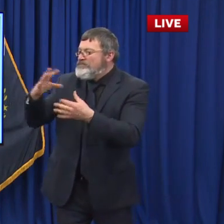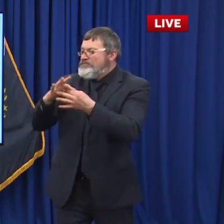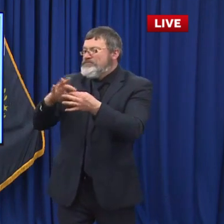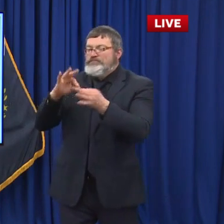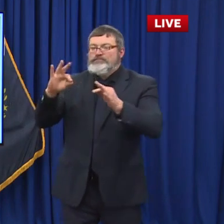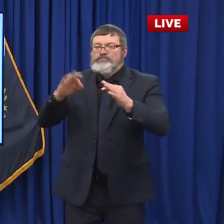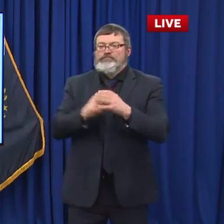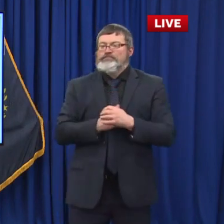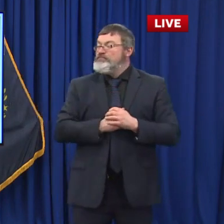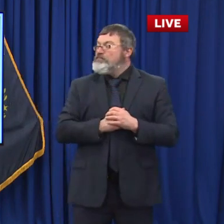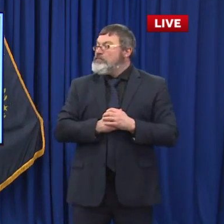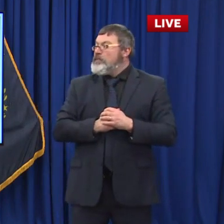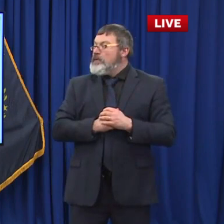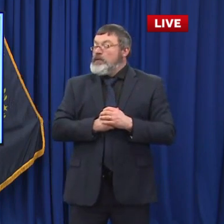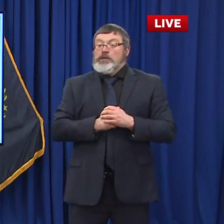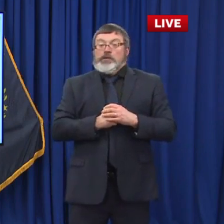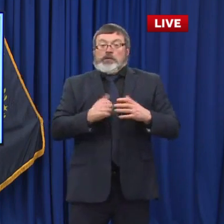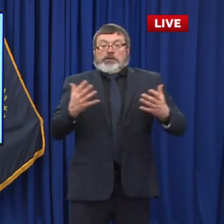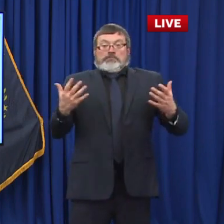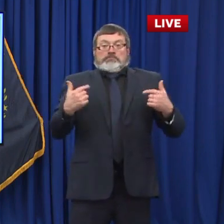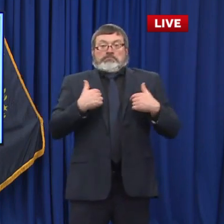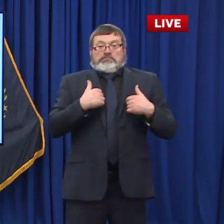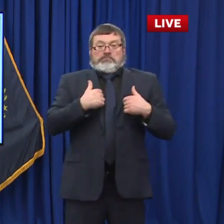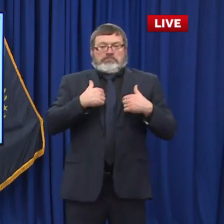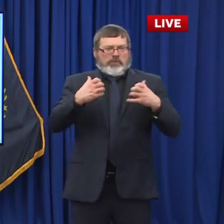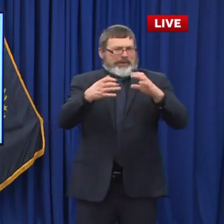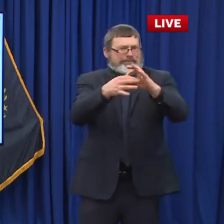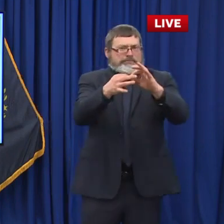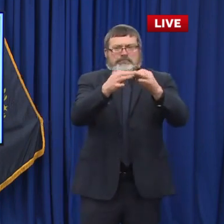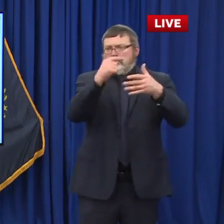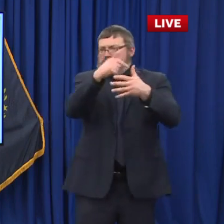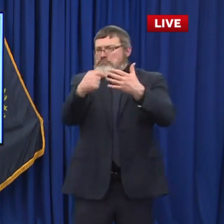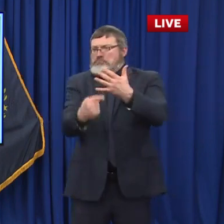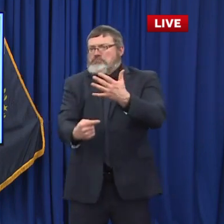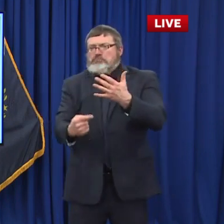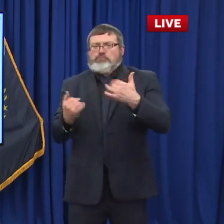THANK YOU.